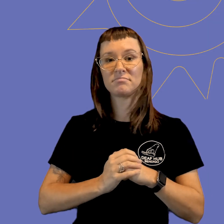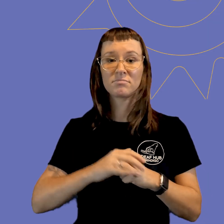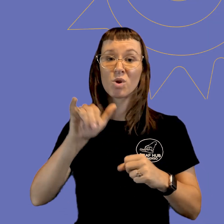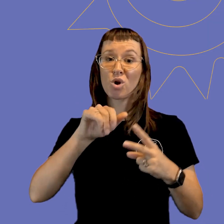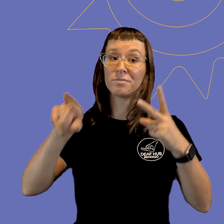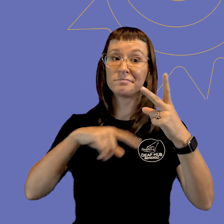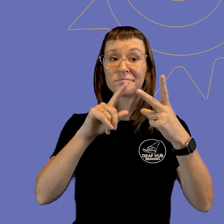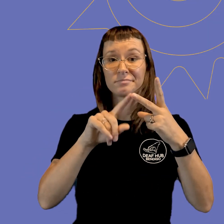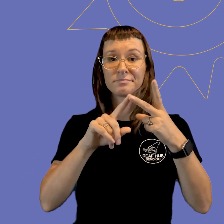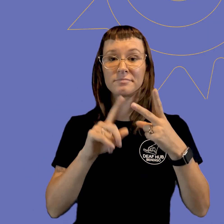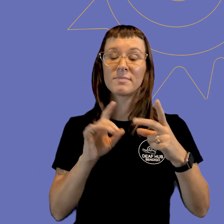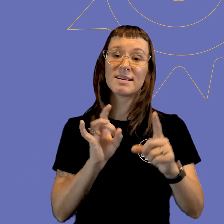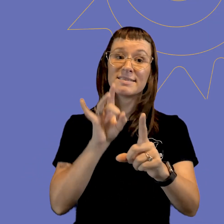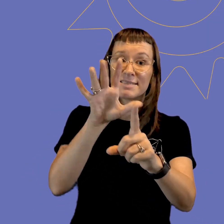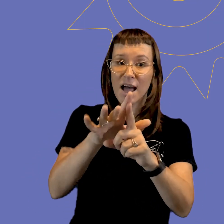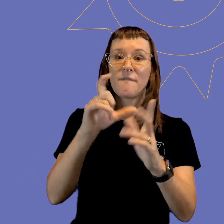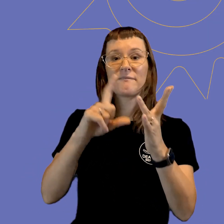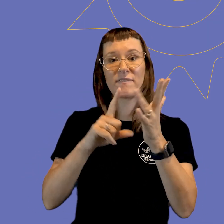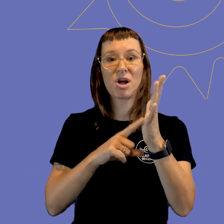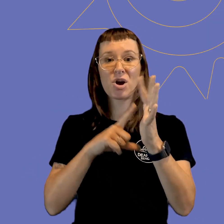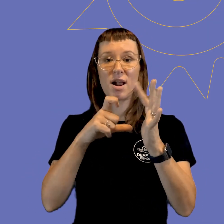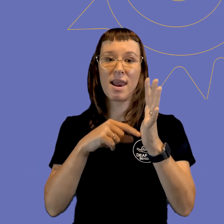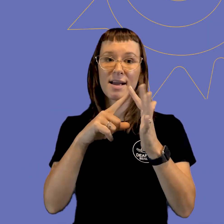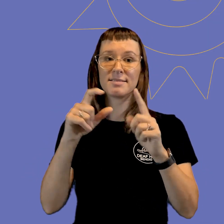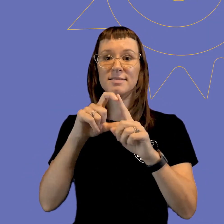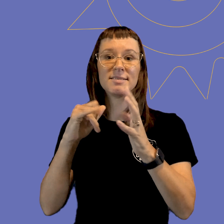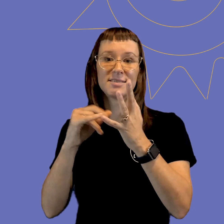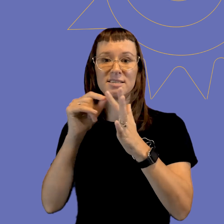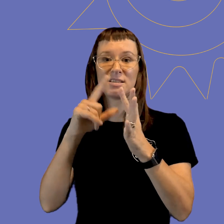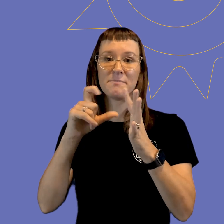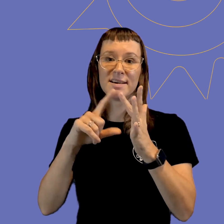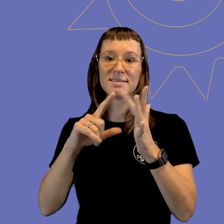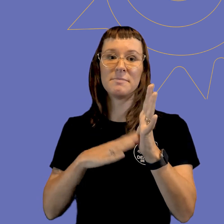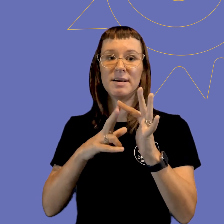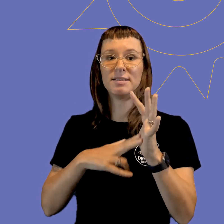The second option is to do it yourself using a simple swab this is called self-collection